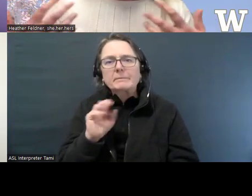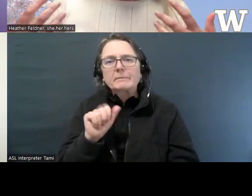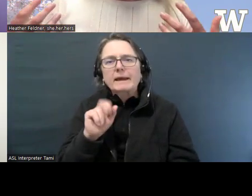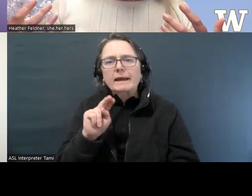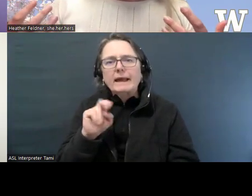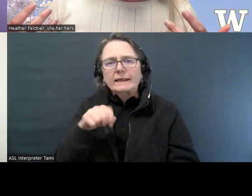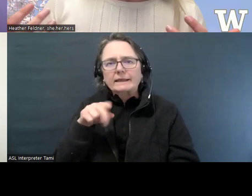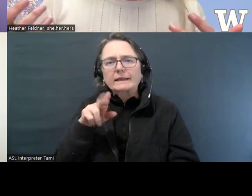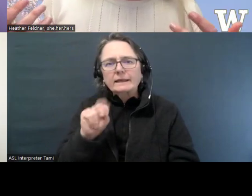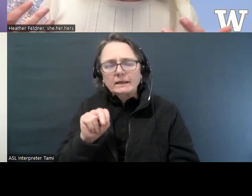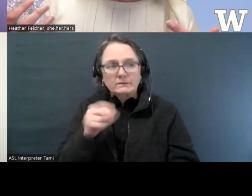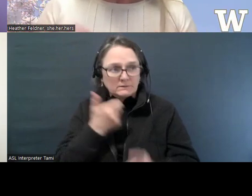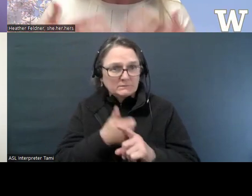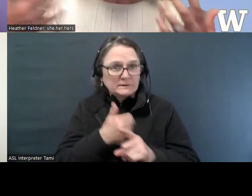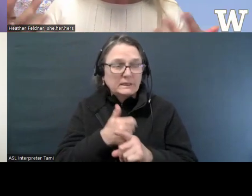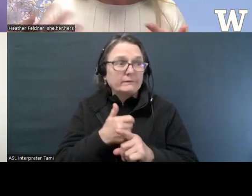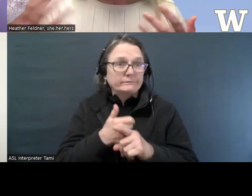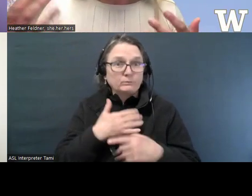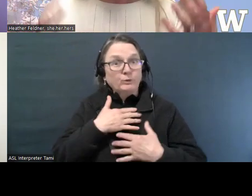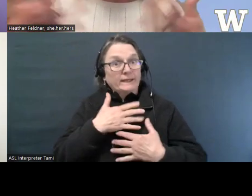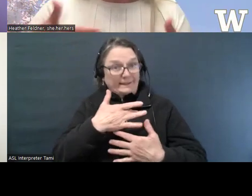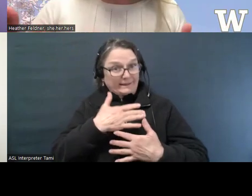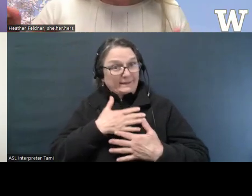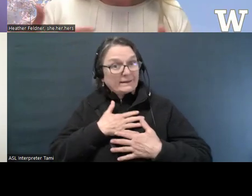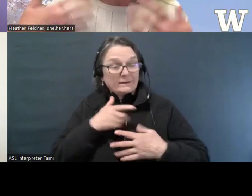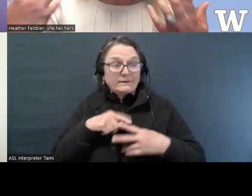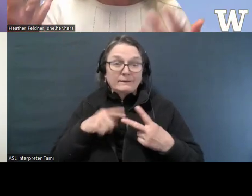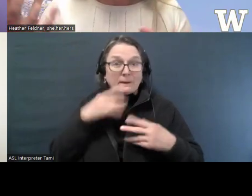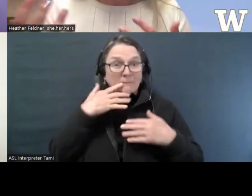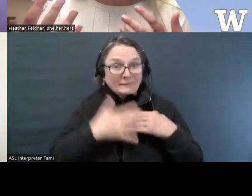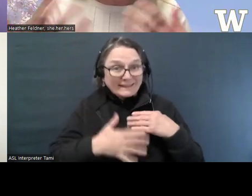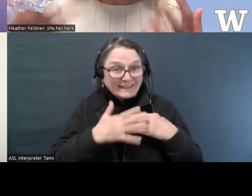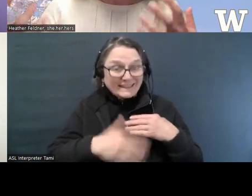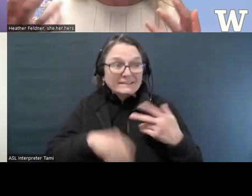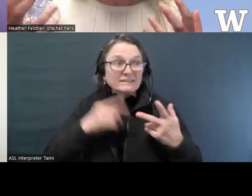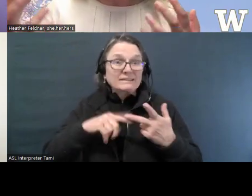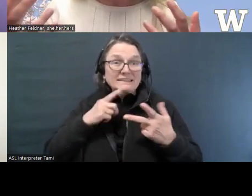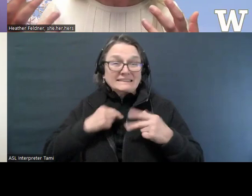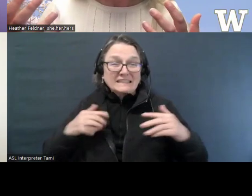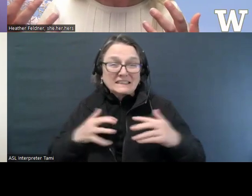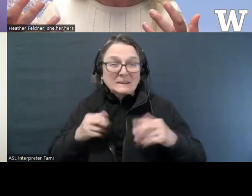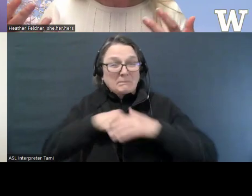and you know, emergent health, they give birth, right? Like, there's really cool technology out there